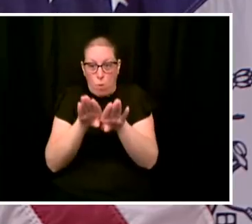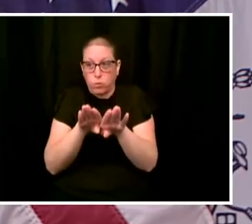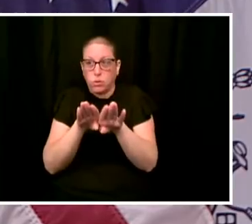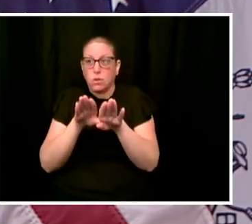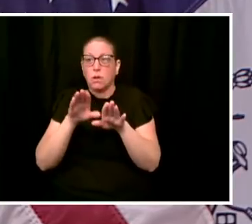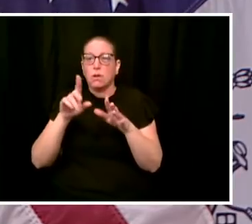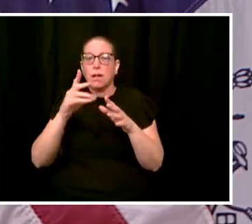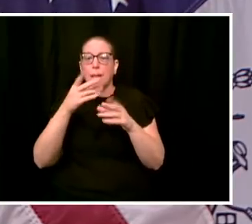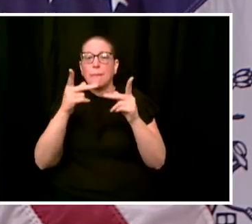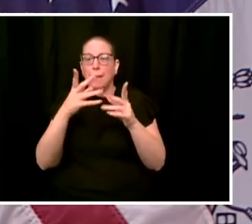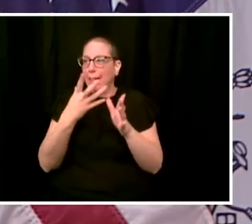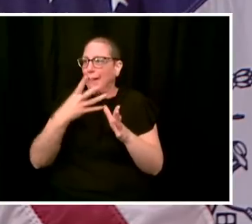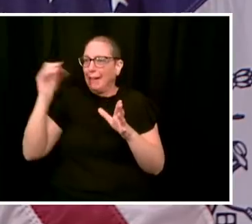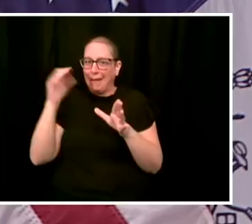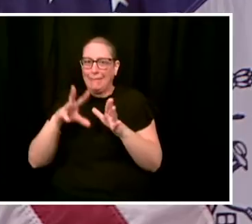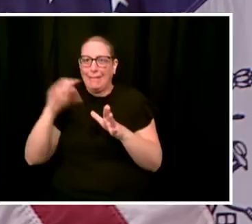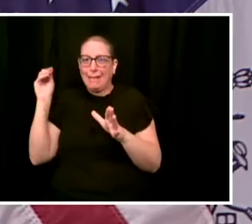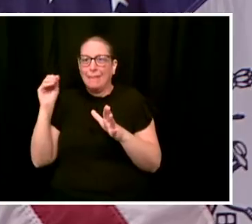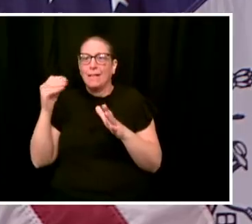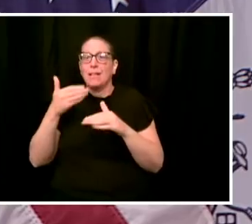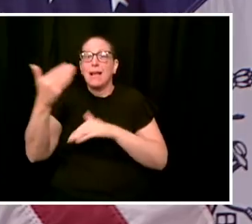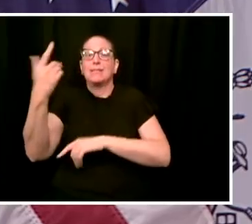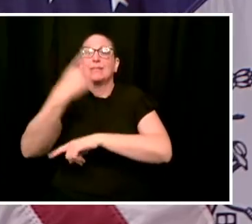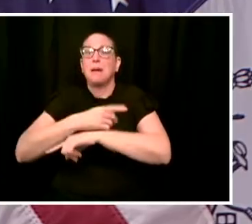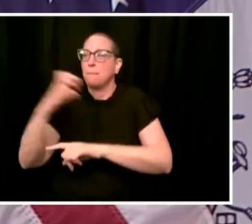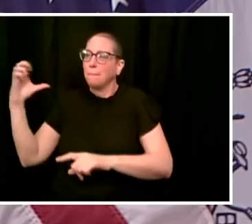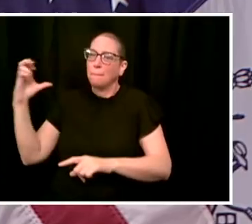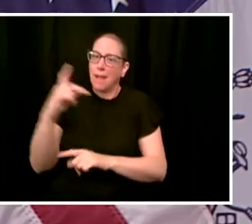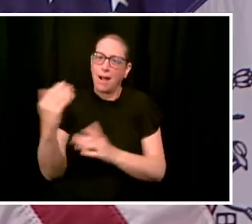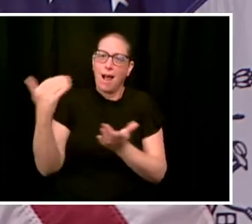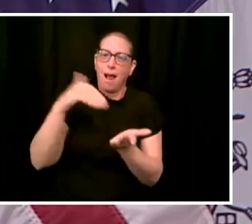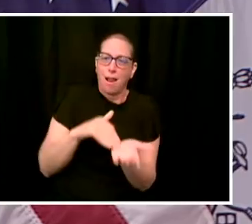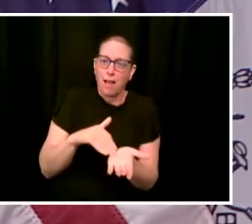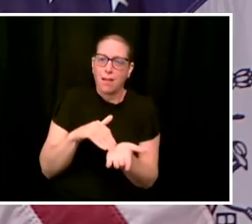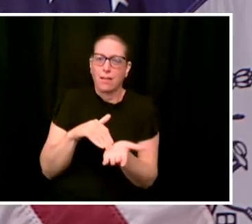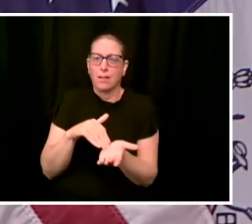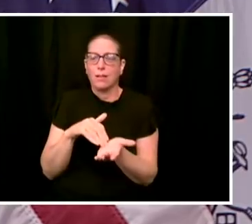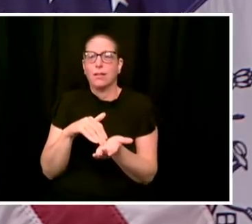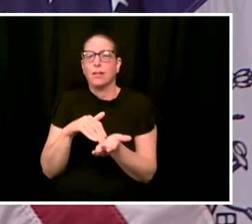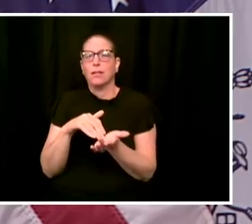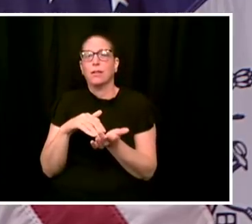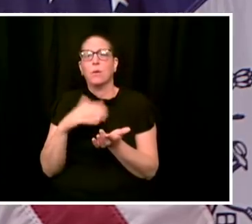GOING OUT. SO LET ME NOTE